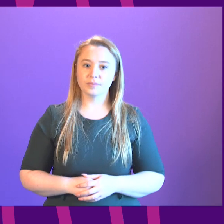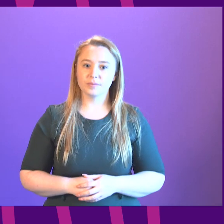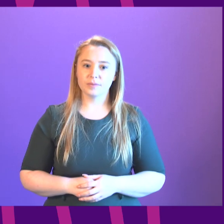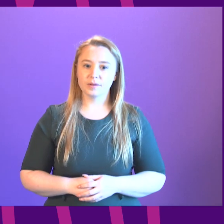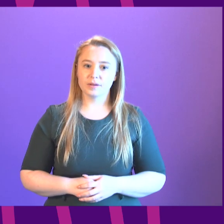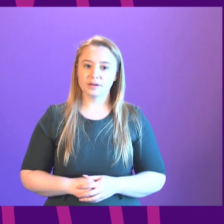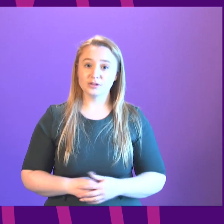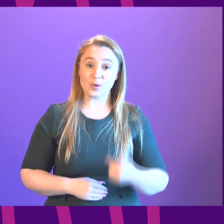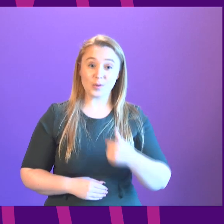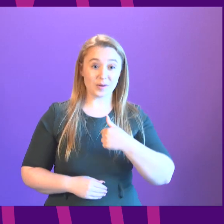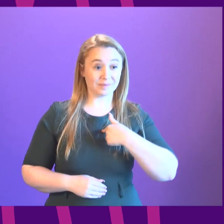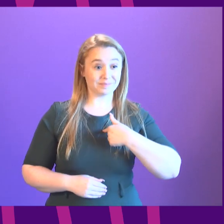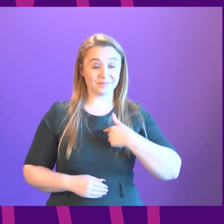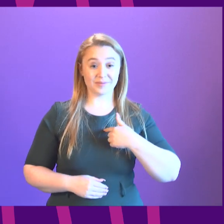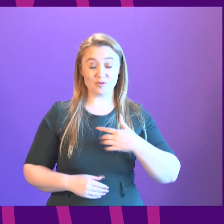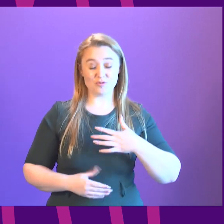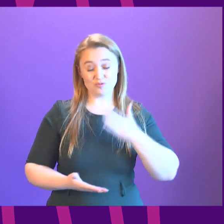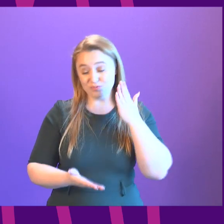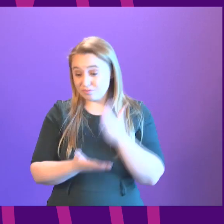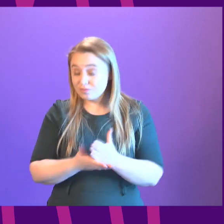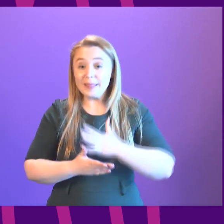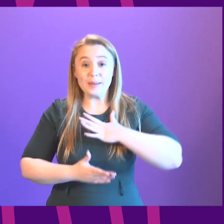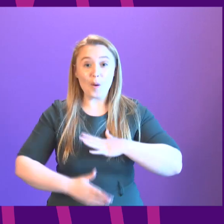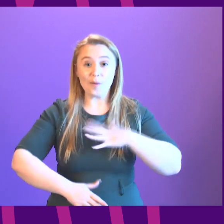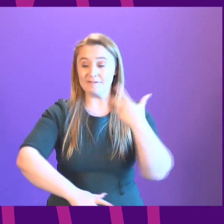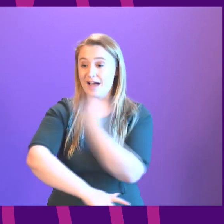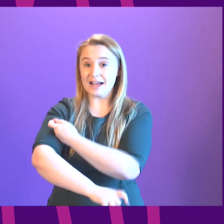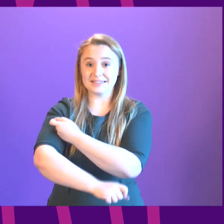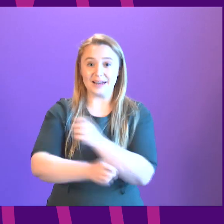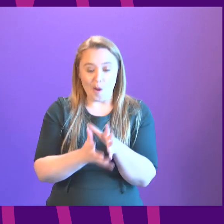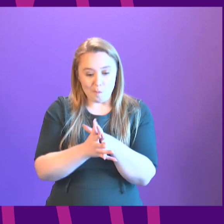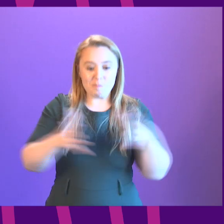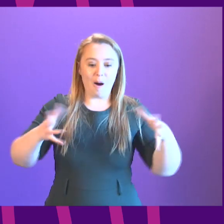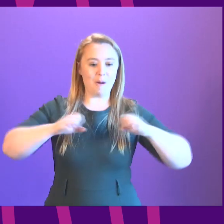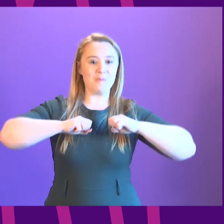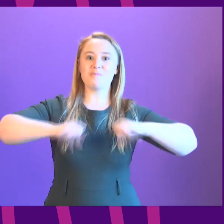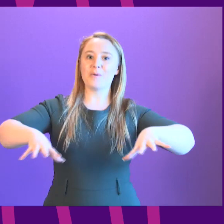love it more than I would to be able to magic vaccine supplies out of nowhere. I cannot